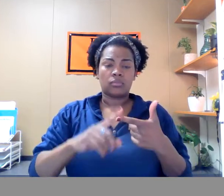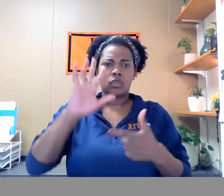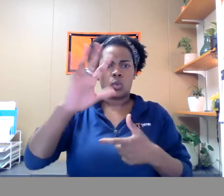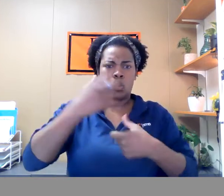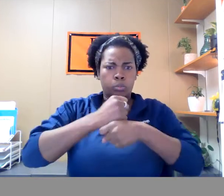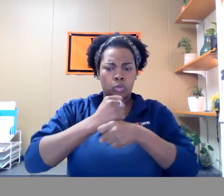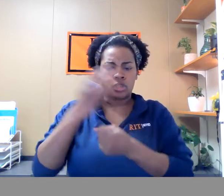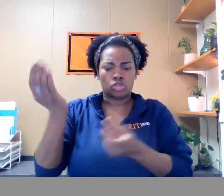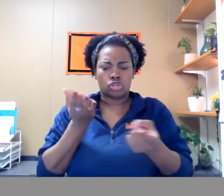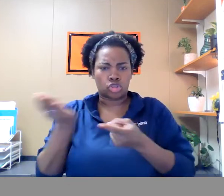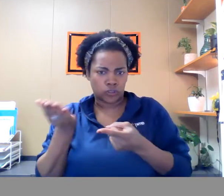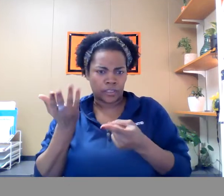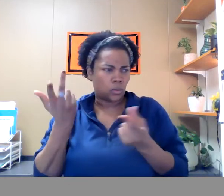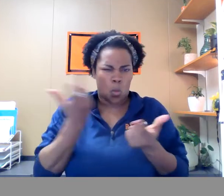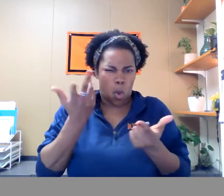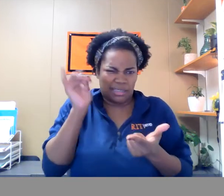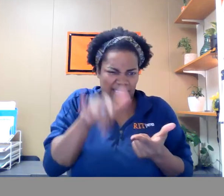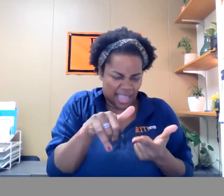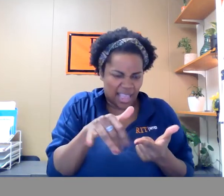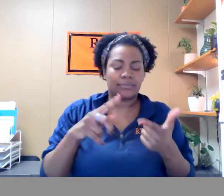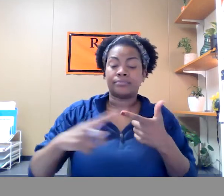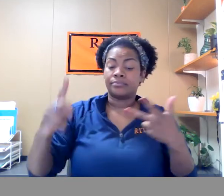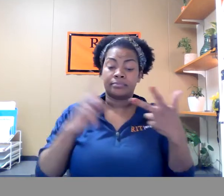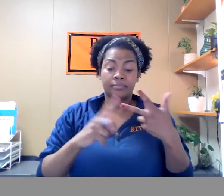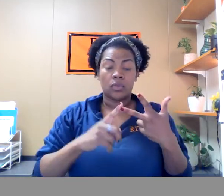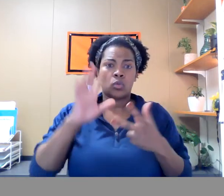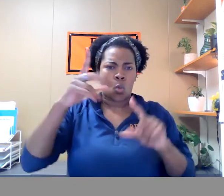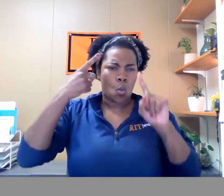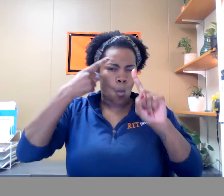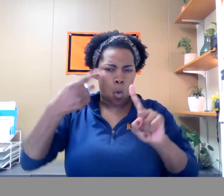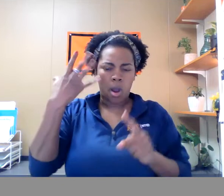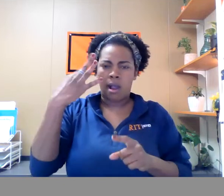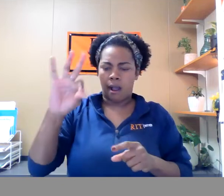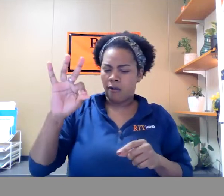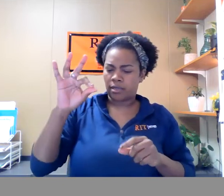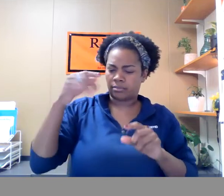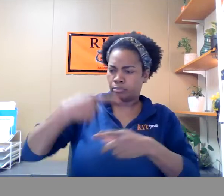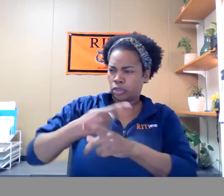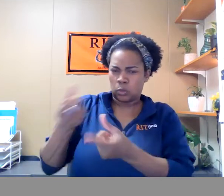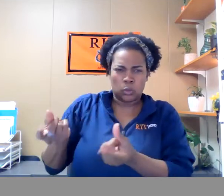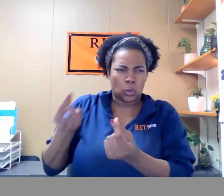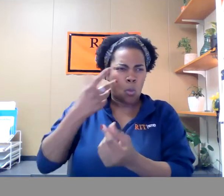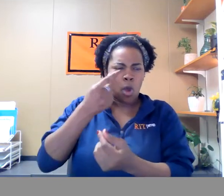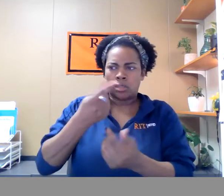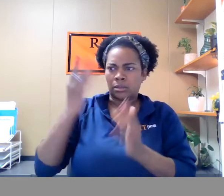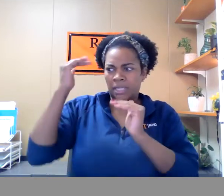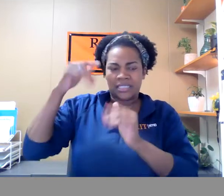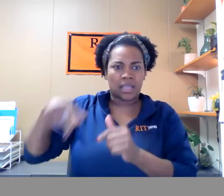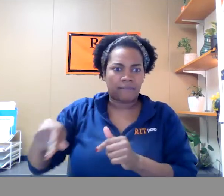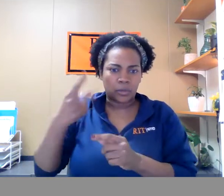and I'm going to re-emphasize you need to identify the issue and then present your product or service,